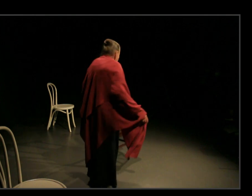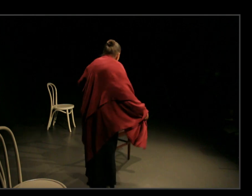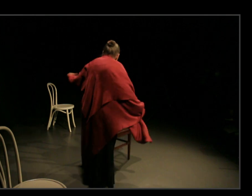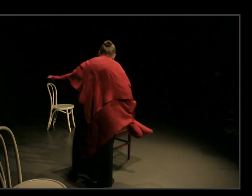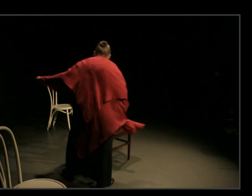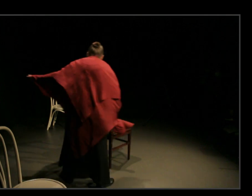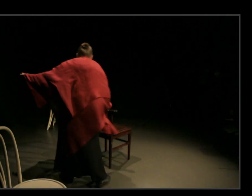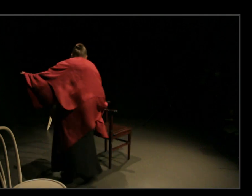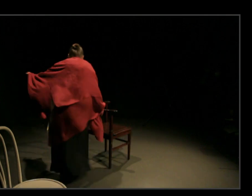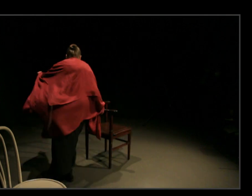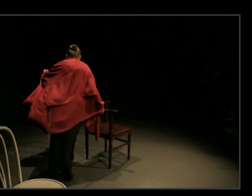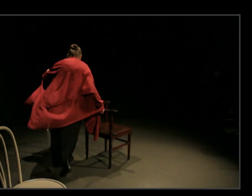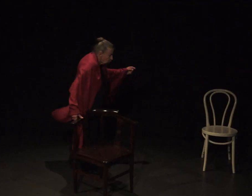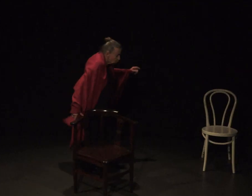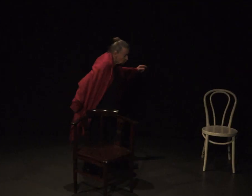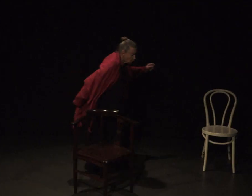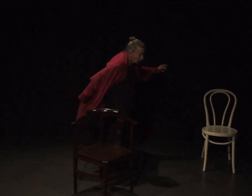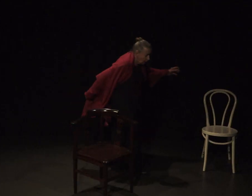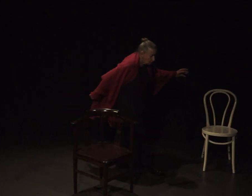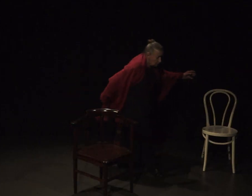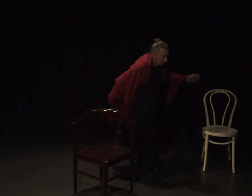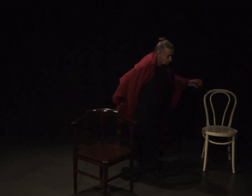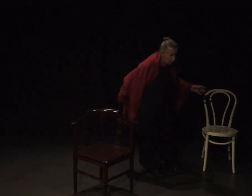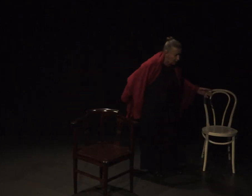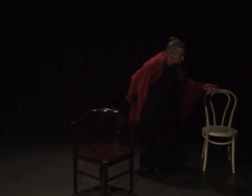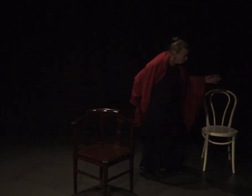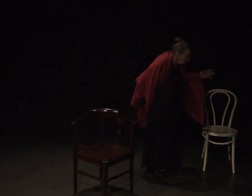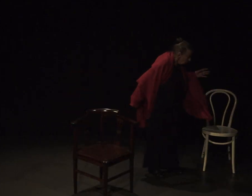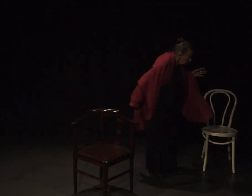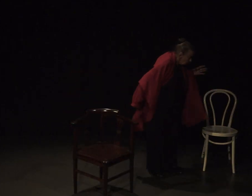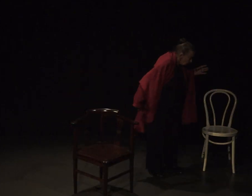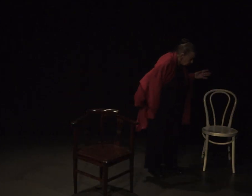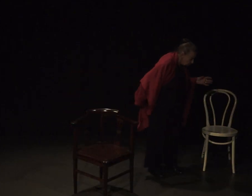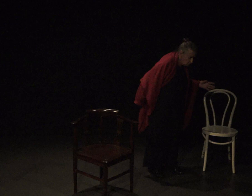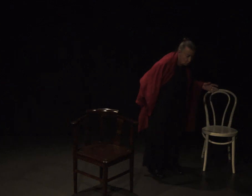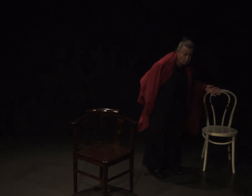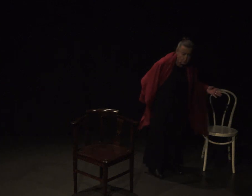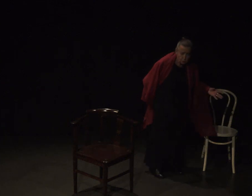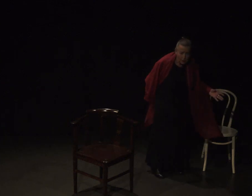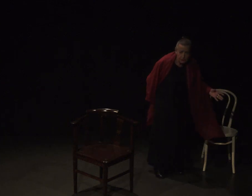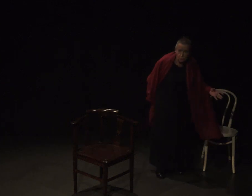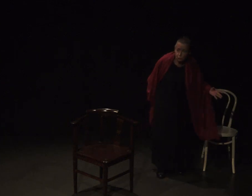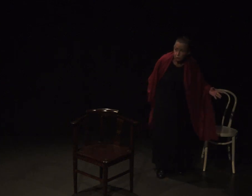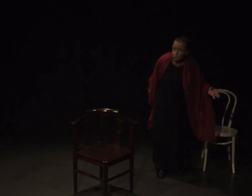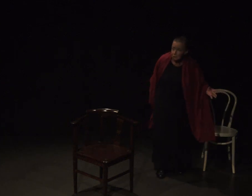Alone, pensive. Eyes downcast, chin on hands,